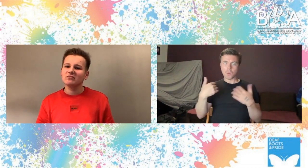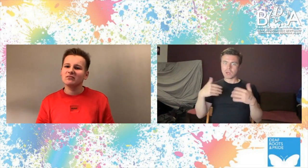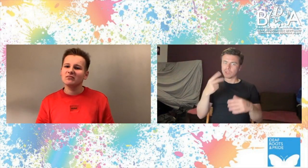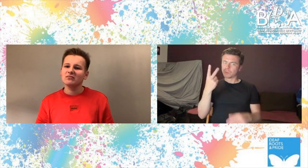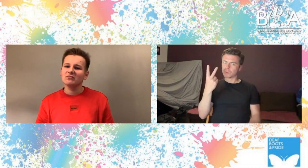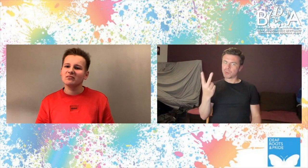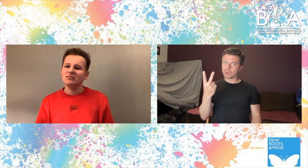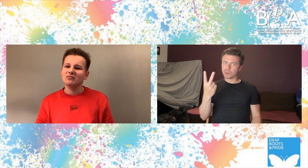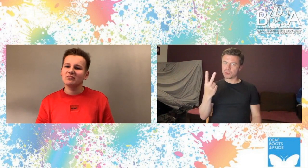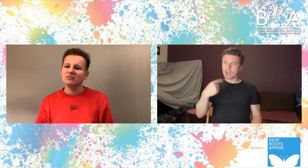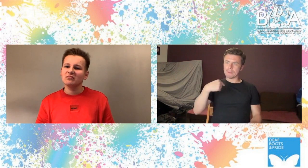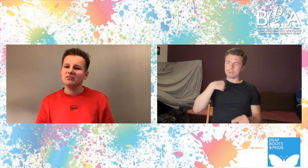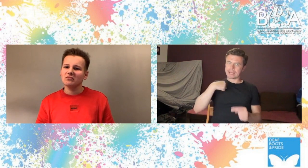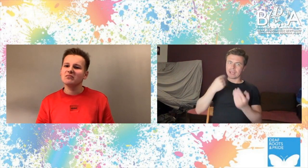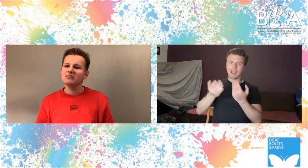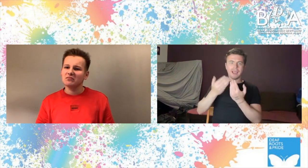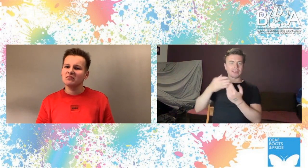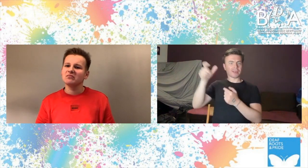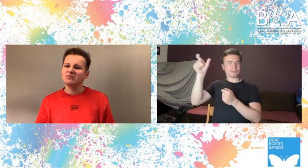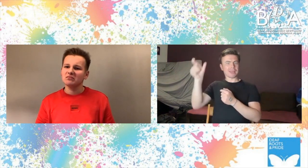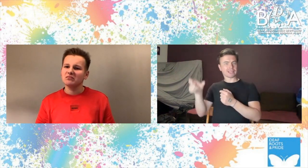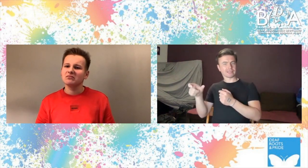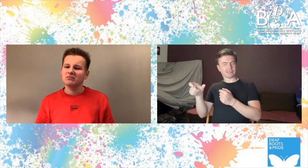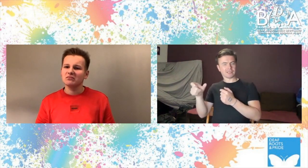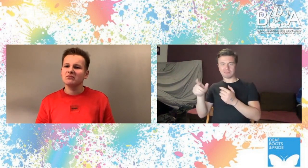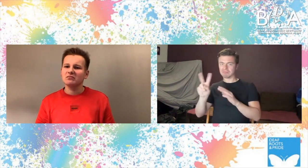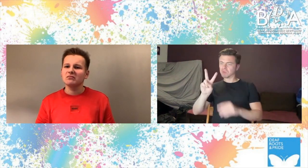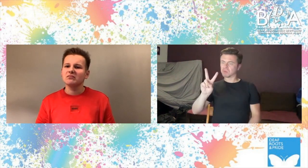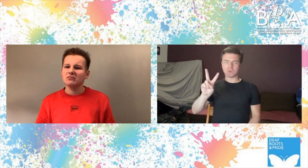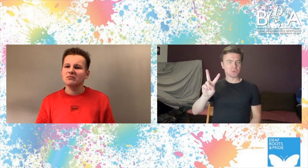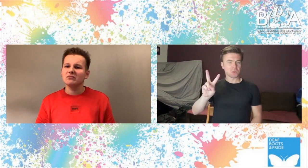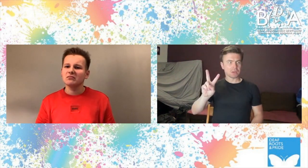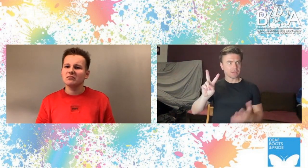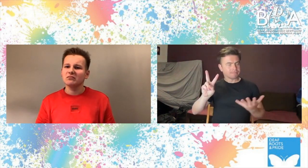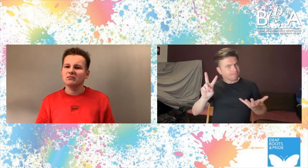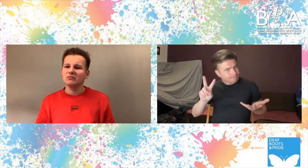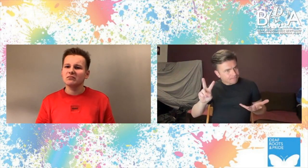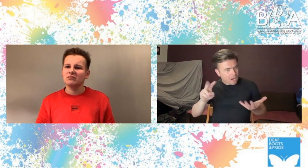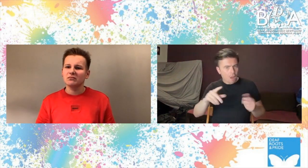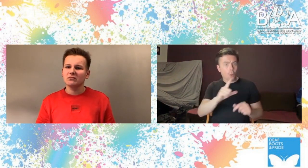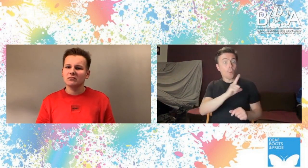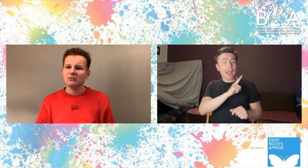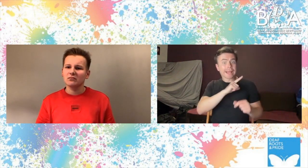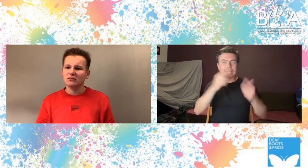two of us in Scotland, me and one other. I don’t know why that is.